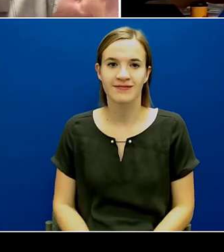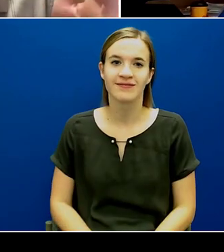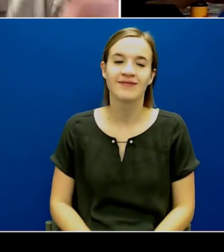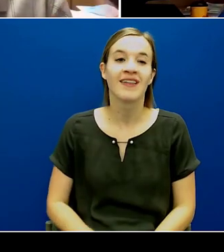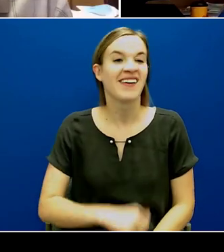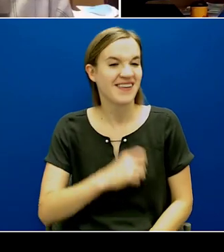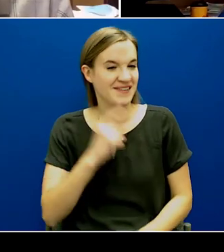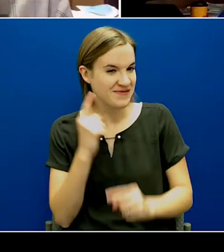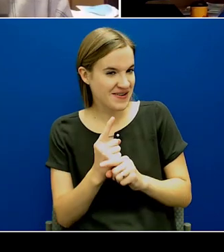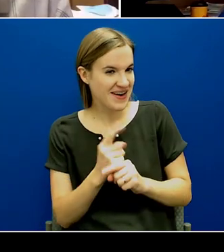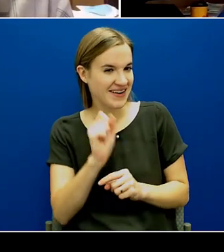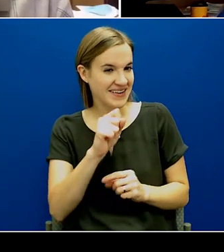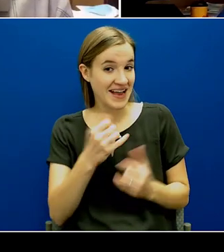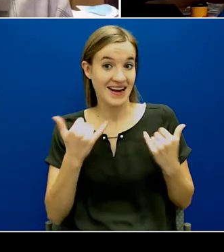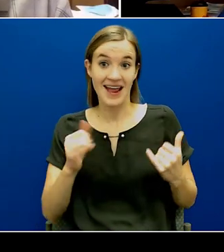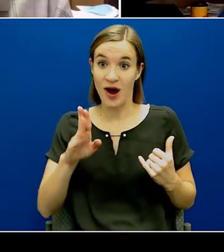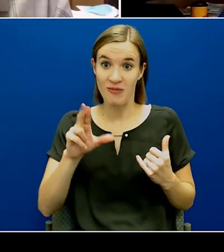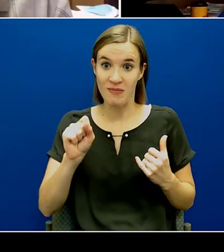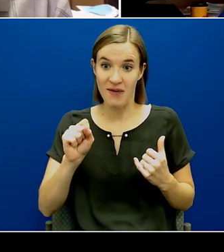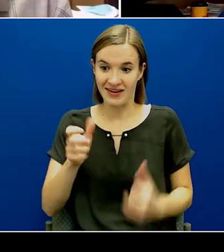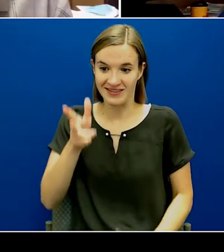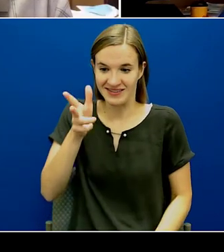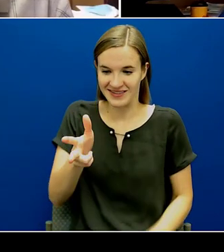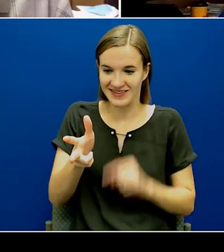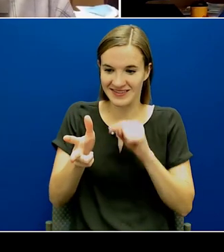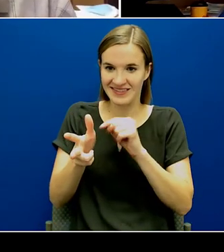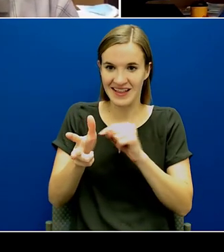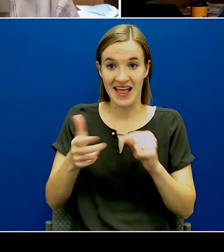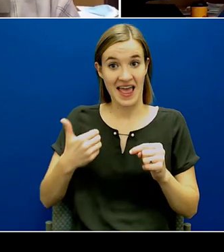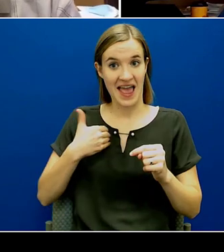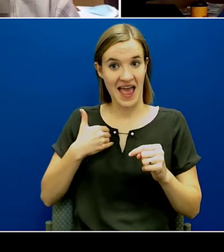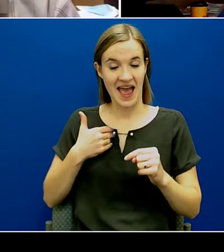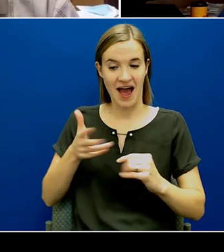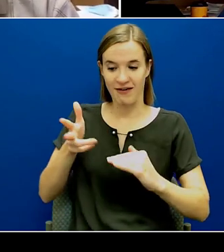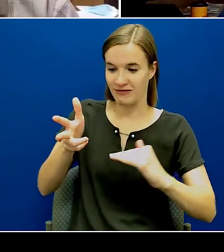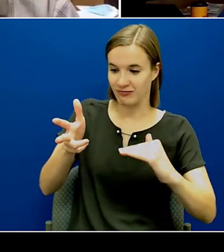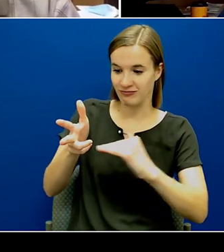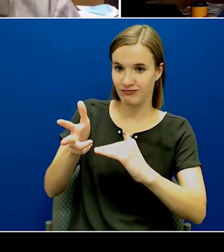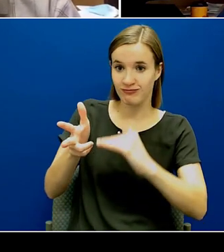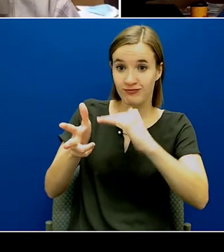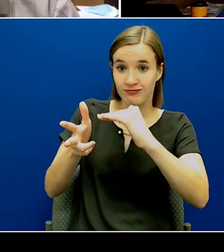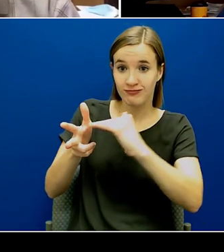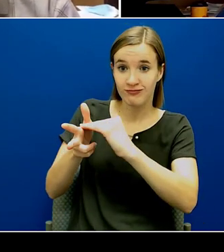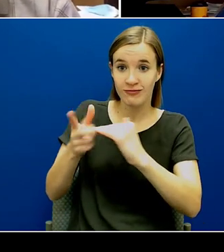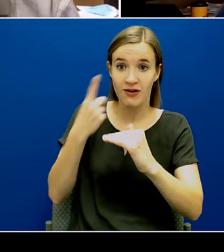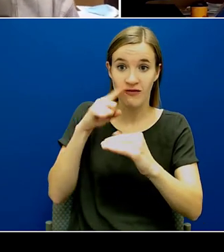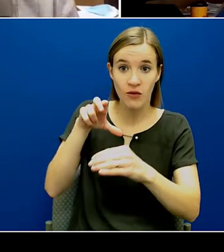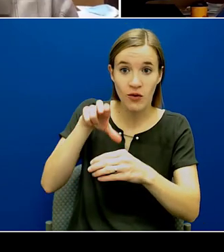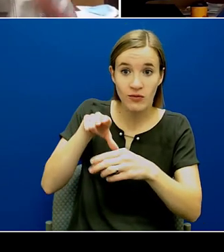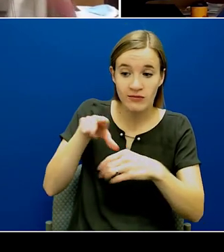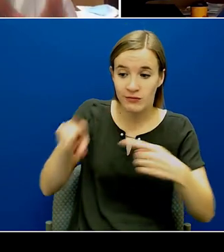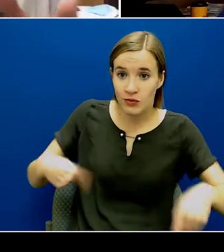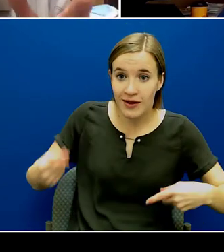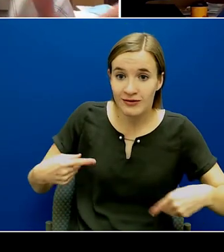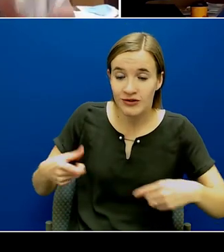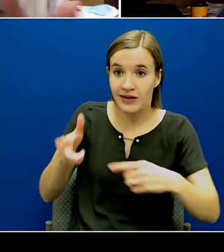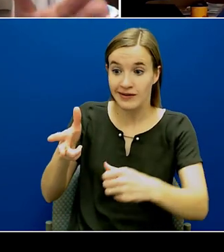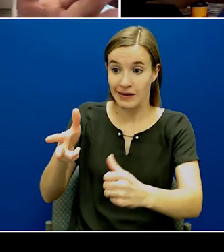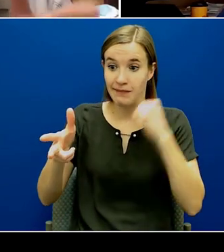conscious of that. So there's, there's hope for the future, I think in terms of growth, and maybe little systems like ours actually